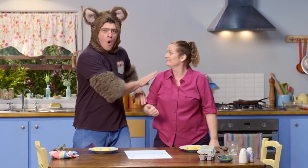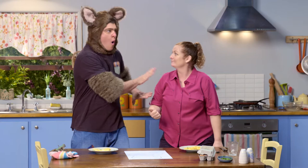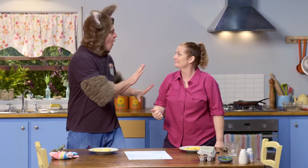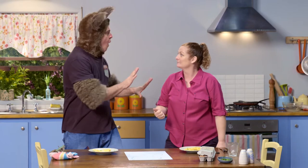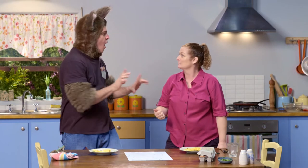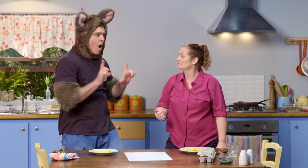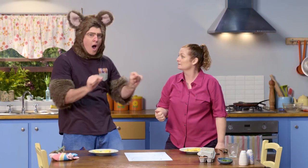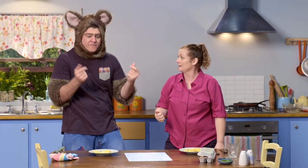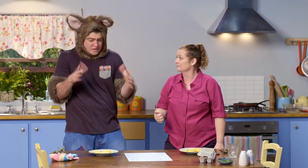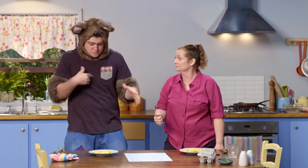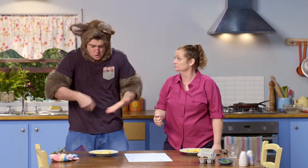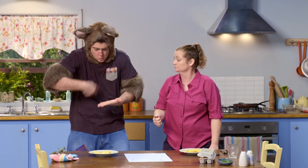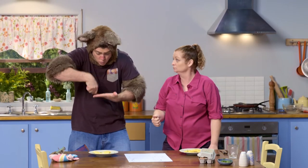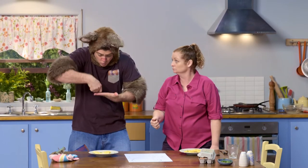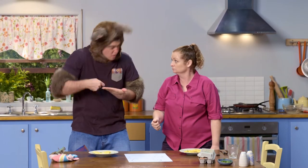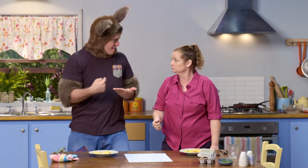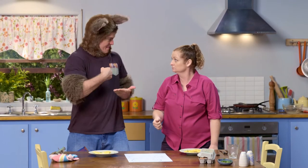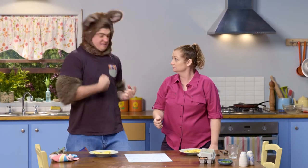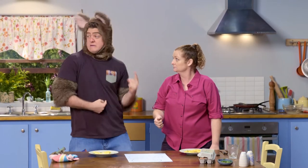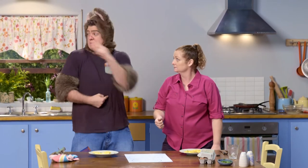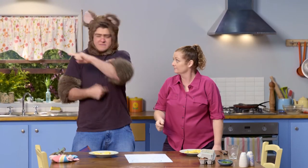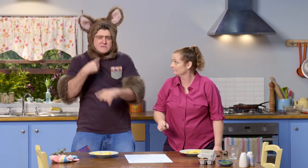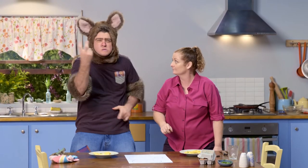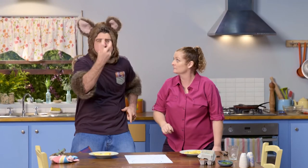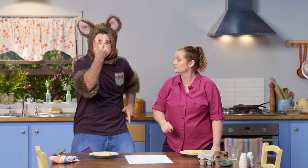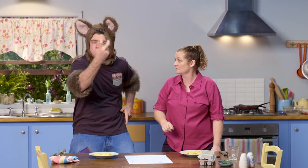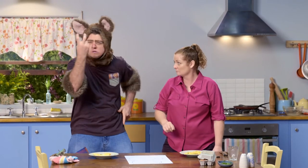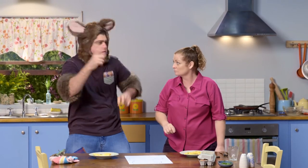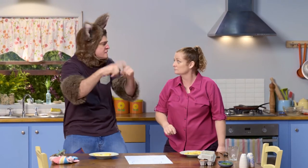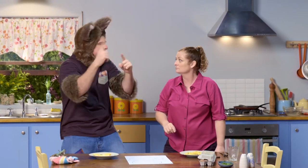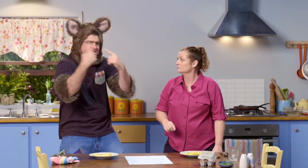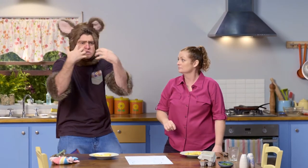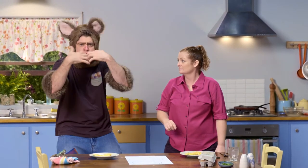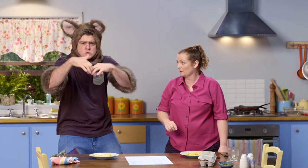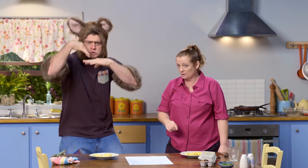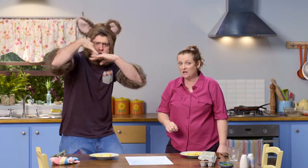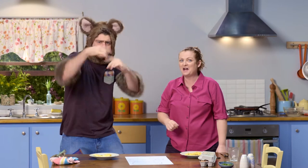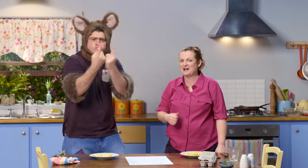Sally, after I've had lunch, I'm going to go outside and see if I can find some cogs.